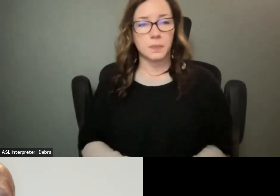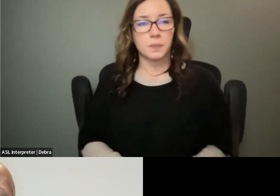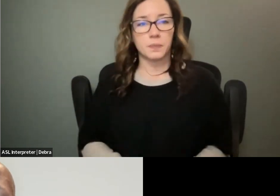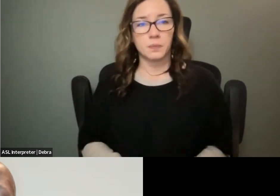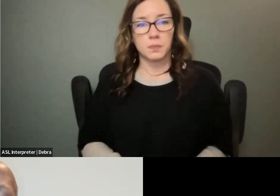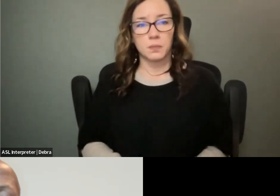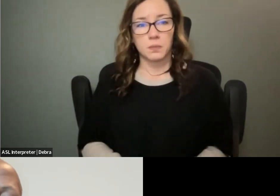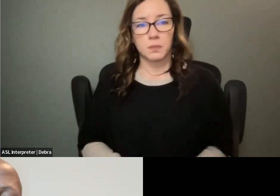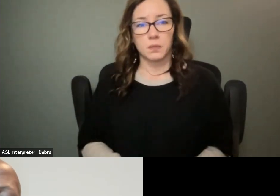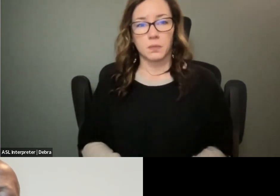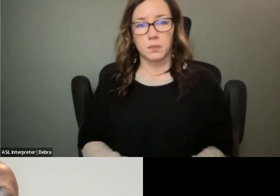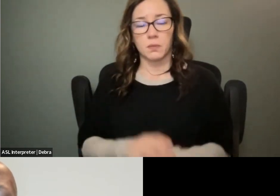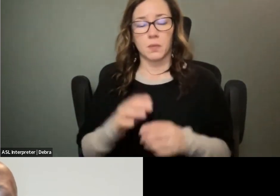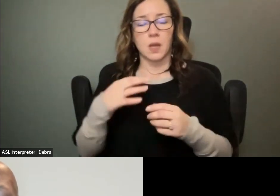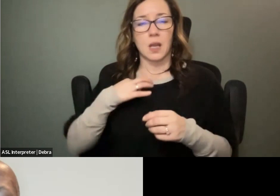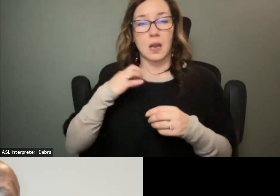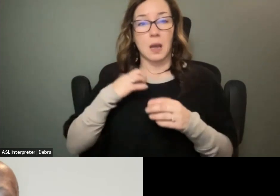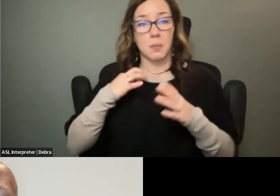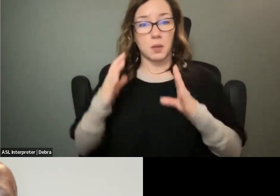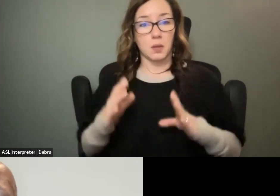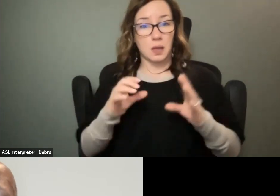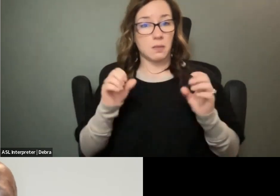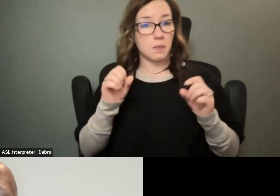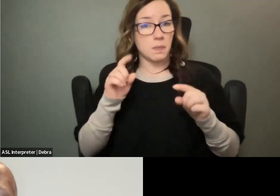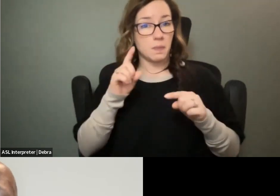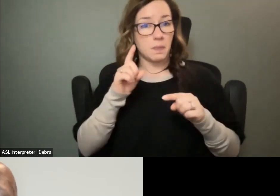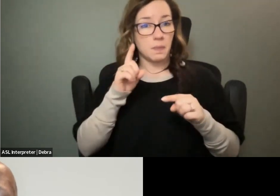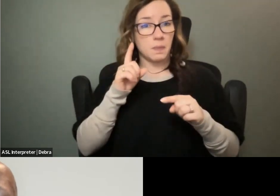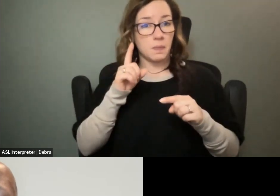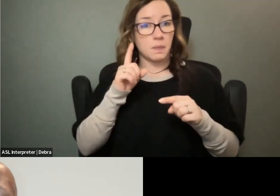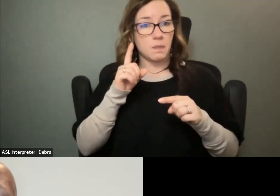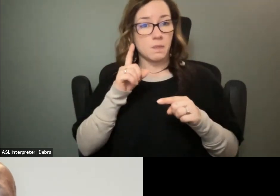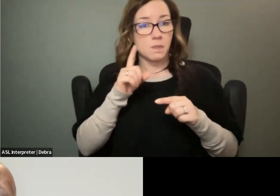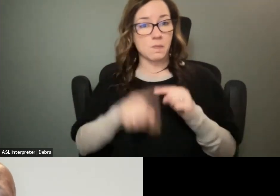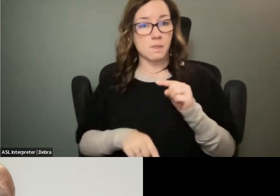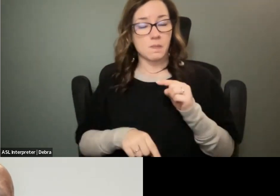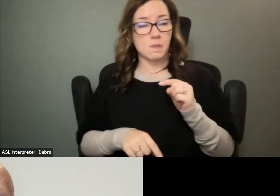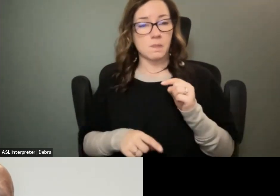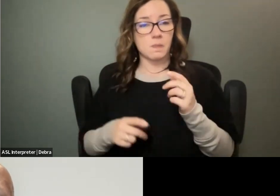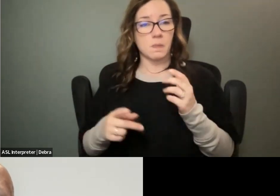an applicant cannot be